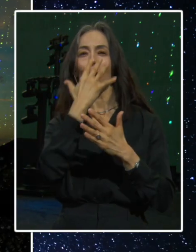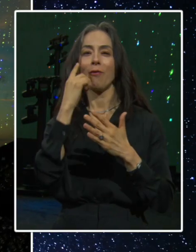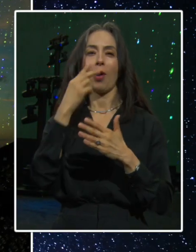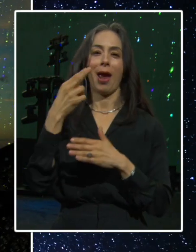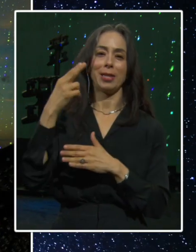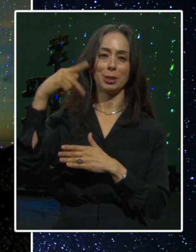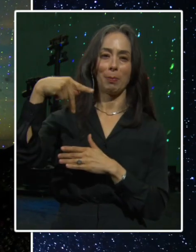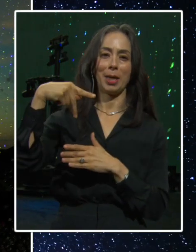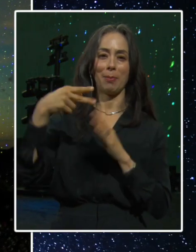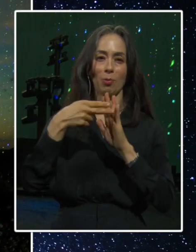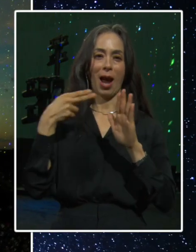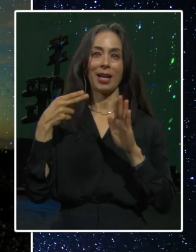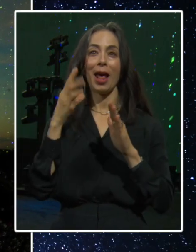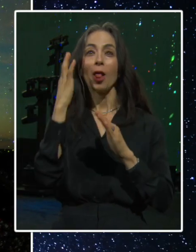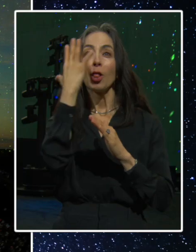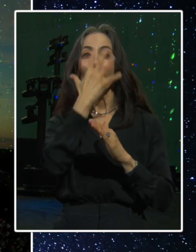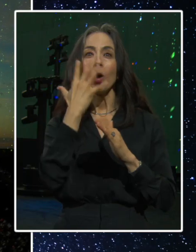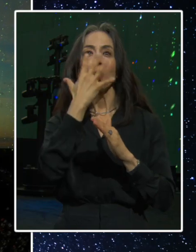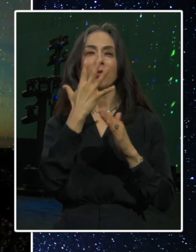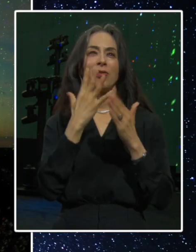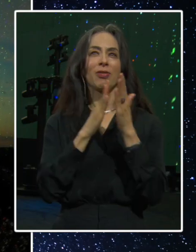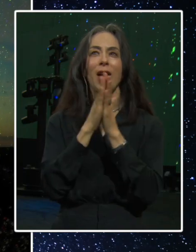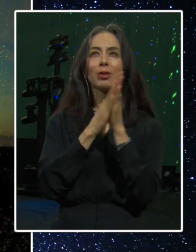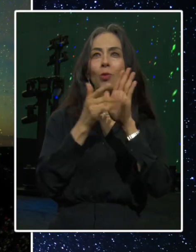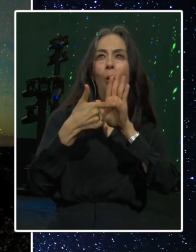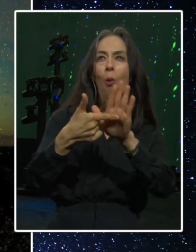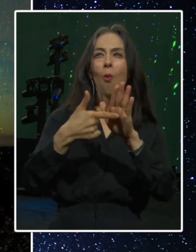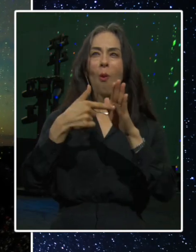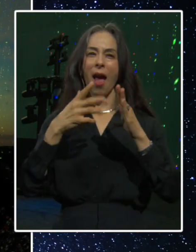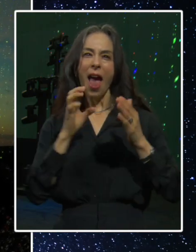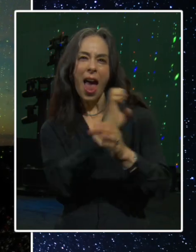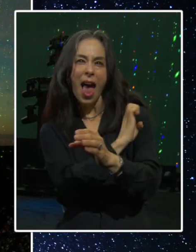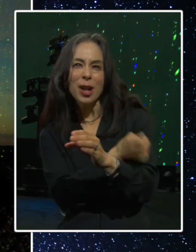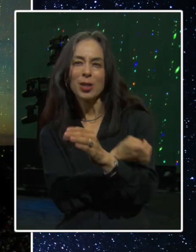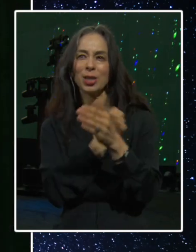A look that mirrors the energy, ingenuity, and determination